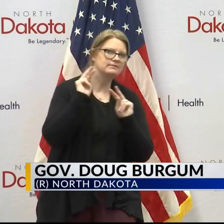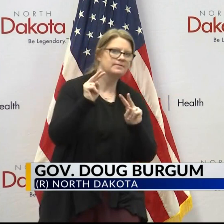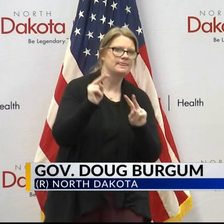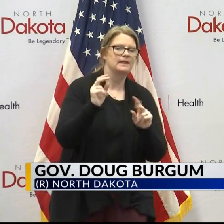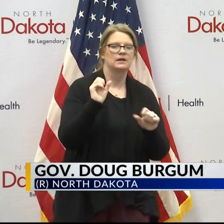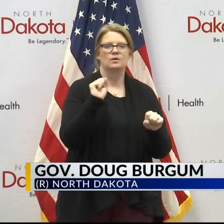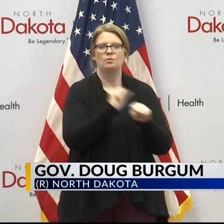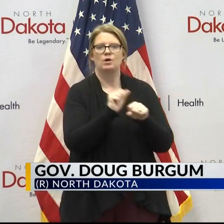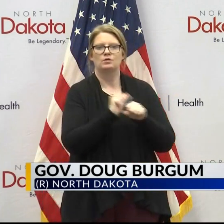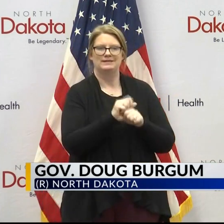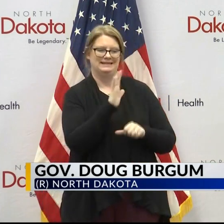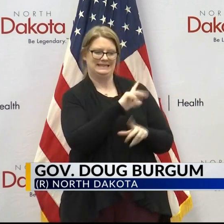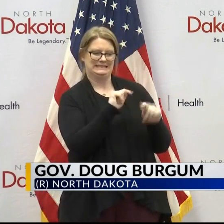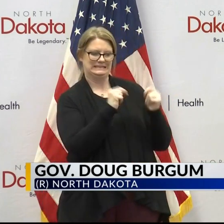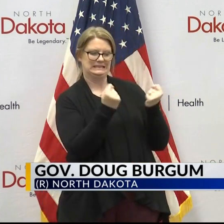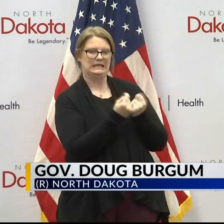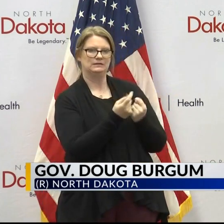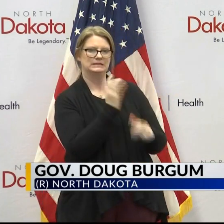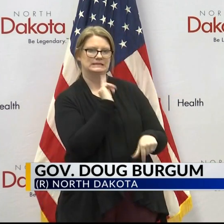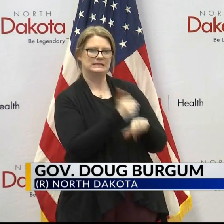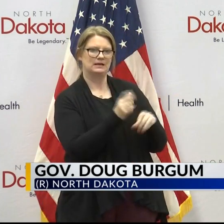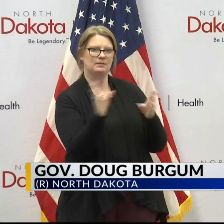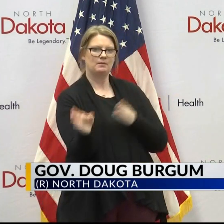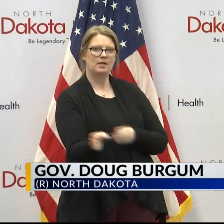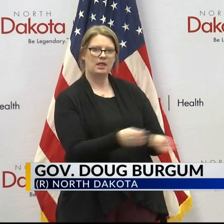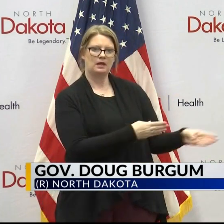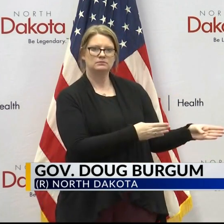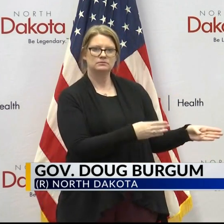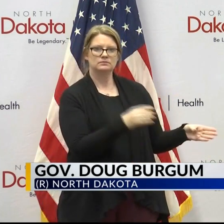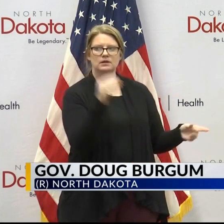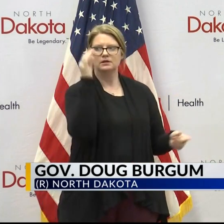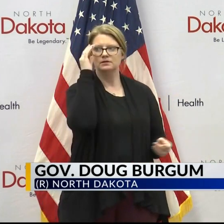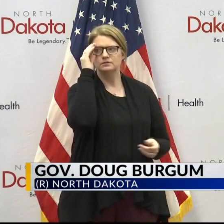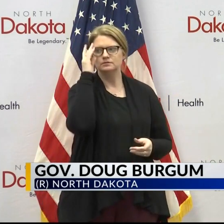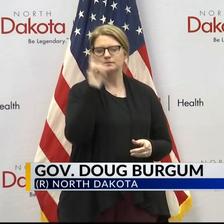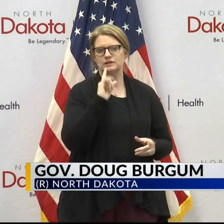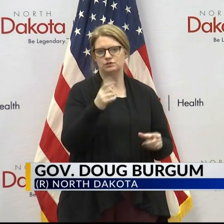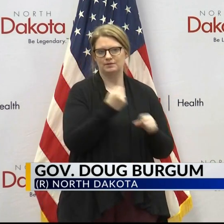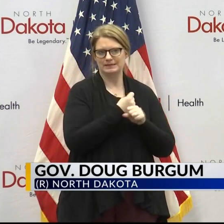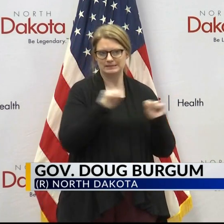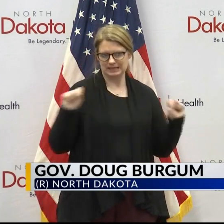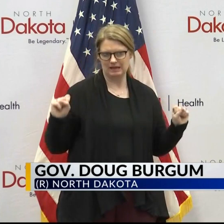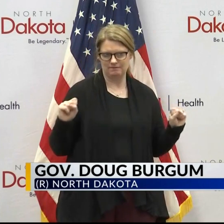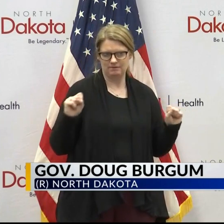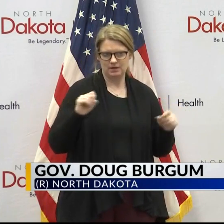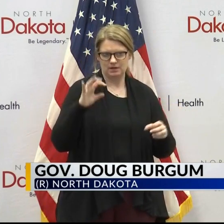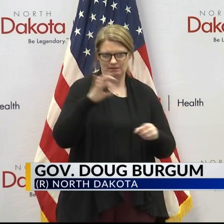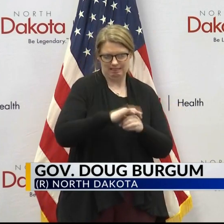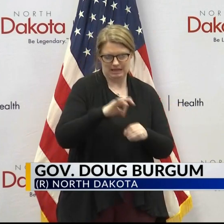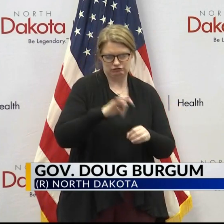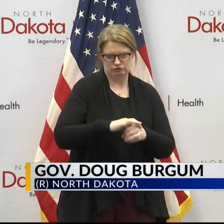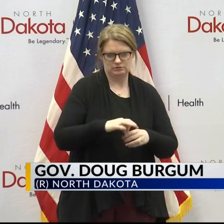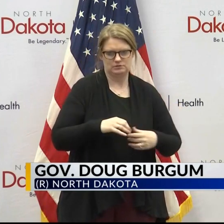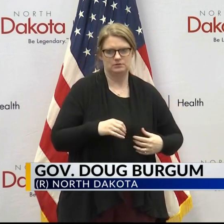EVERY ELIGIBLE PERSON HAS THE RIGHT TO VOTE. TODAY WE'VE GOT OUR SECRETARY OF STATE WHO IS GOING TO EXPLAIN MORE ABOUT THE CHANGES. I WANT TO THANK HIM FOR THIS FORWARD-LOOKING WORK THAT HE